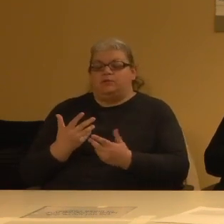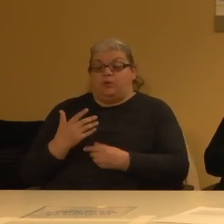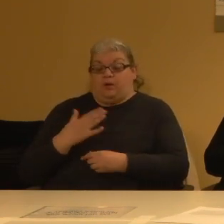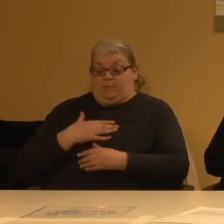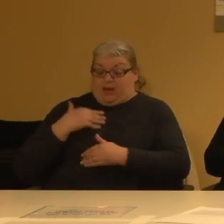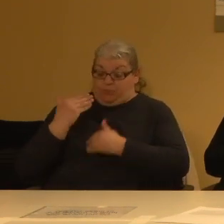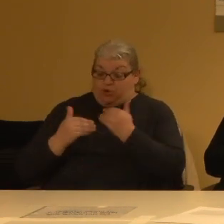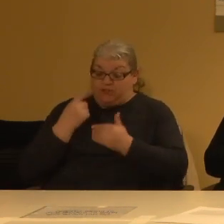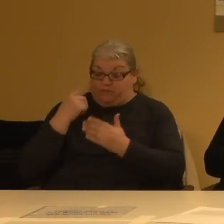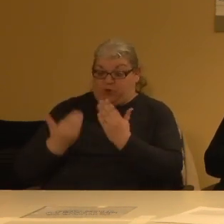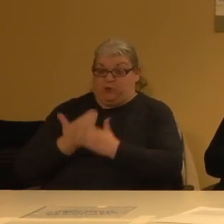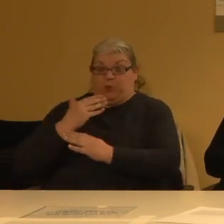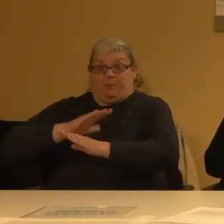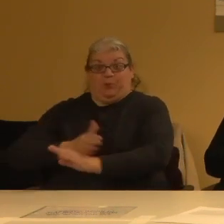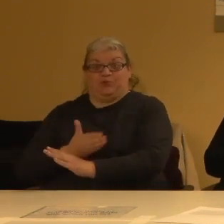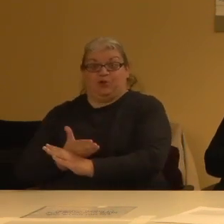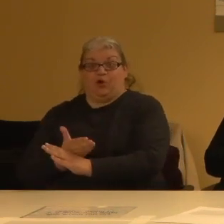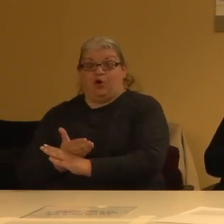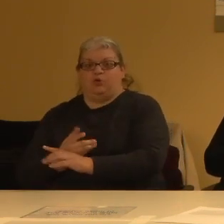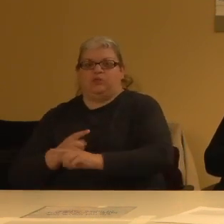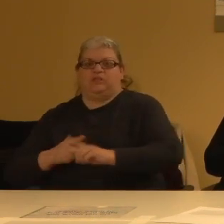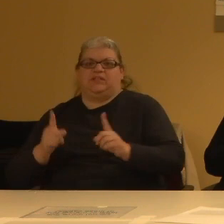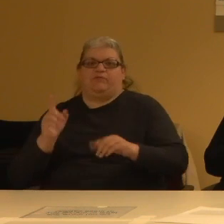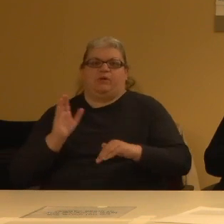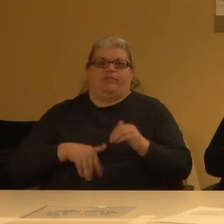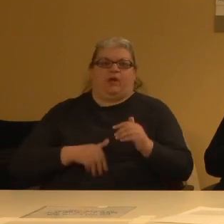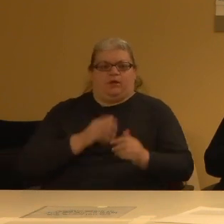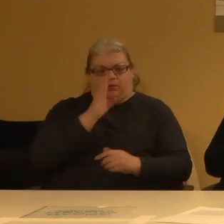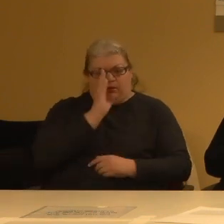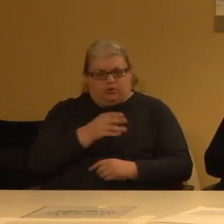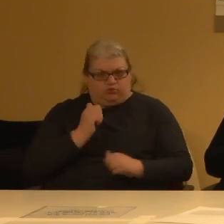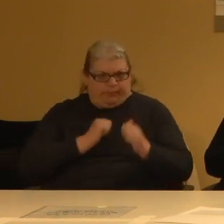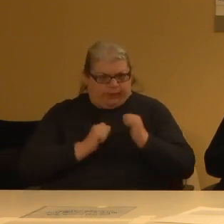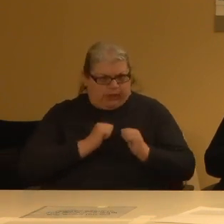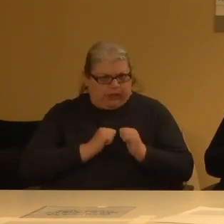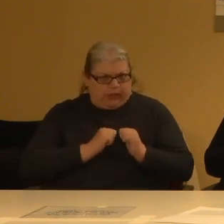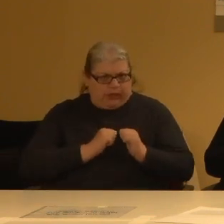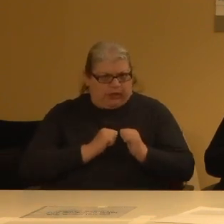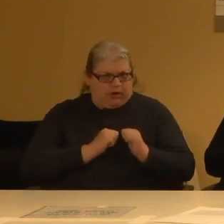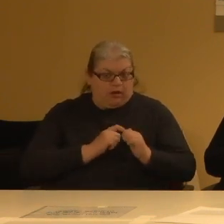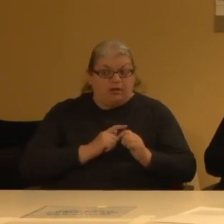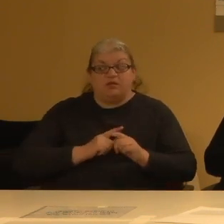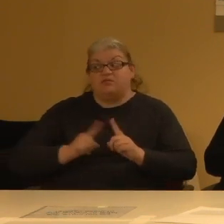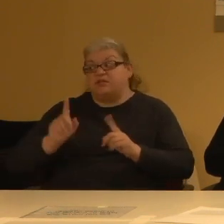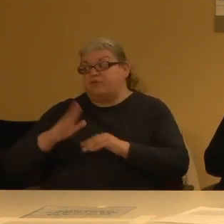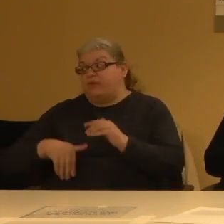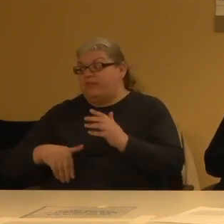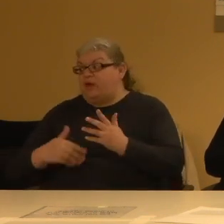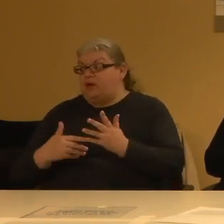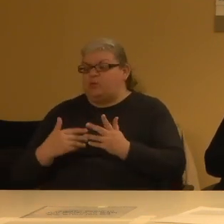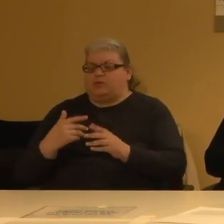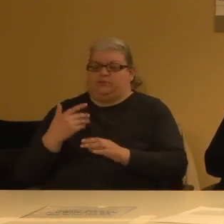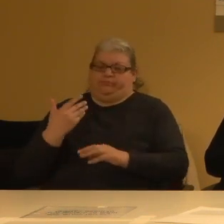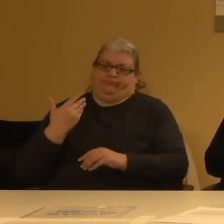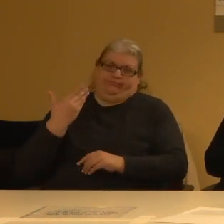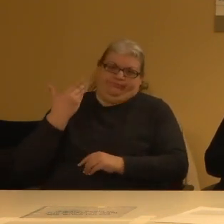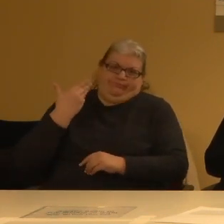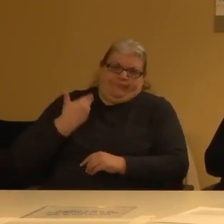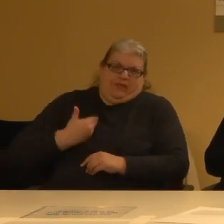different than what my process looks like on a straight play, which is different than if I'm, I also am one of those weird dramaturges that starts to venture out in other places.